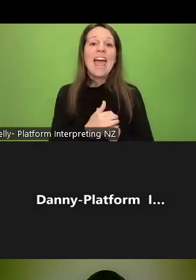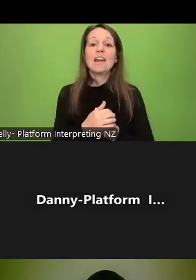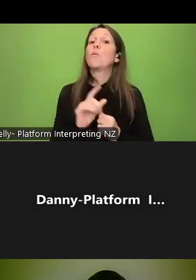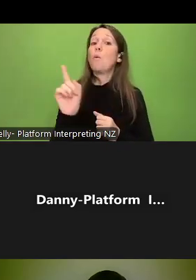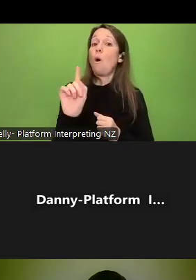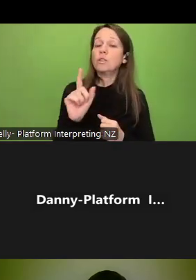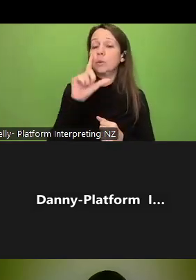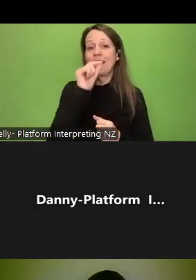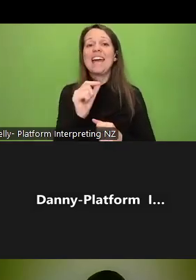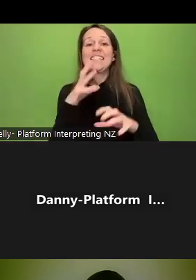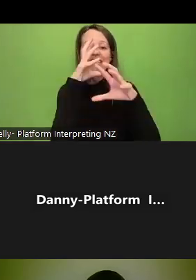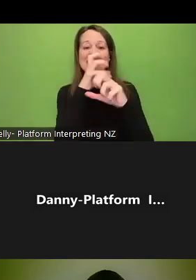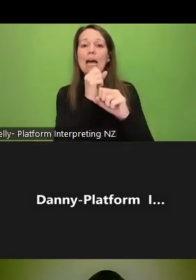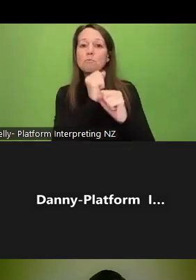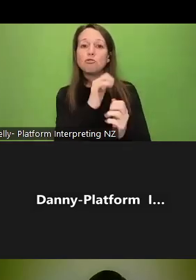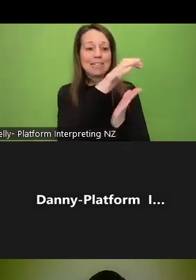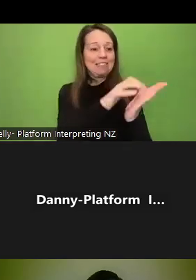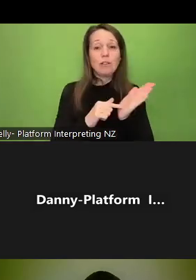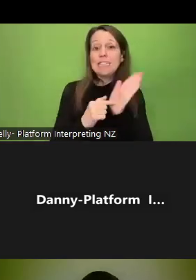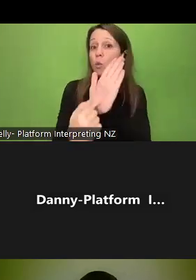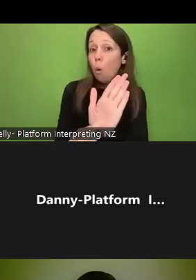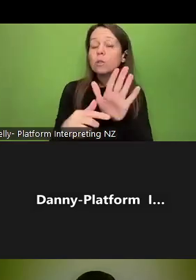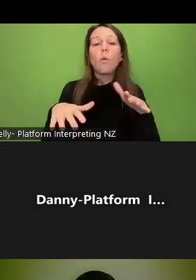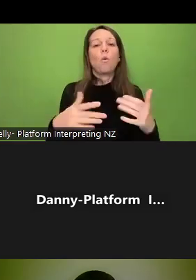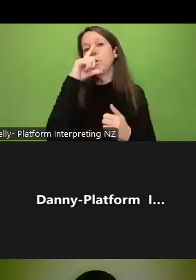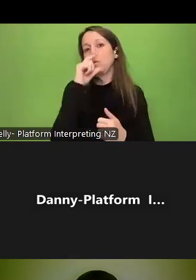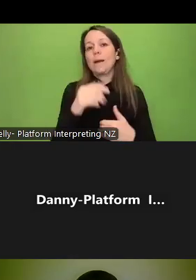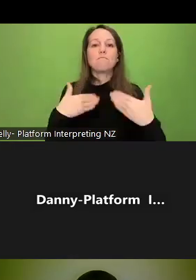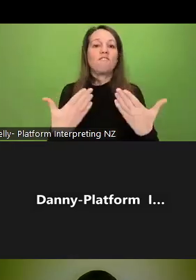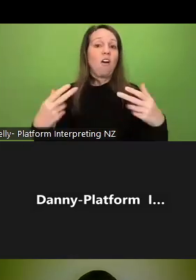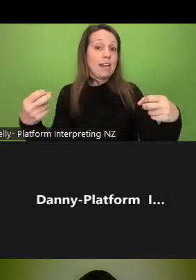or you can provide captioning, and this can increase Deaf access.